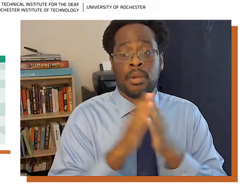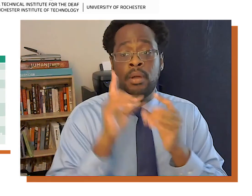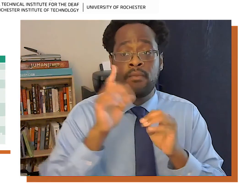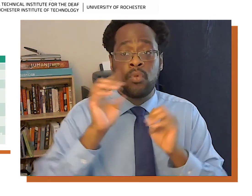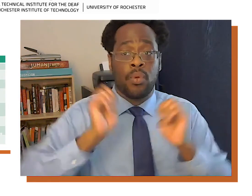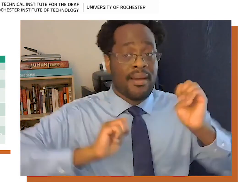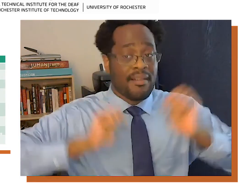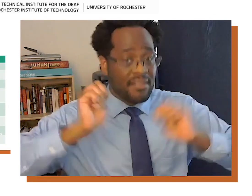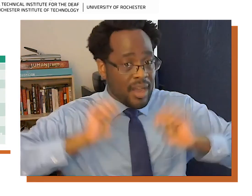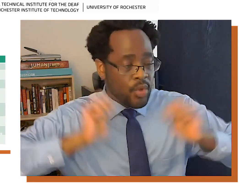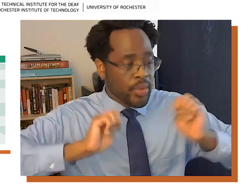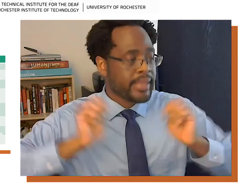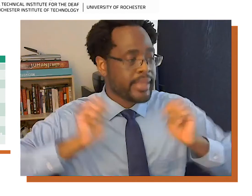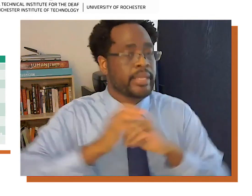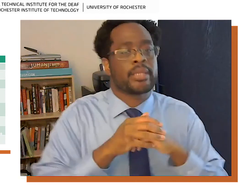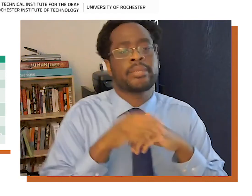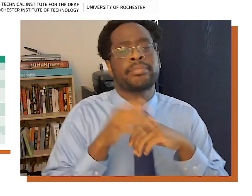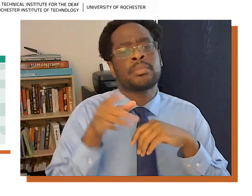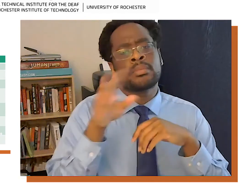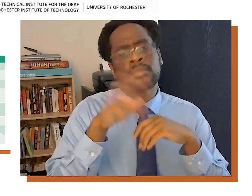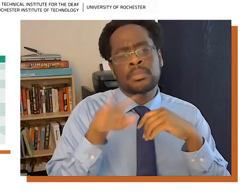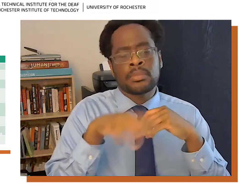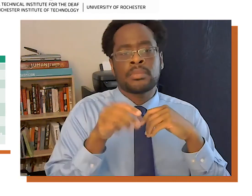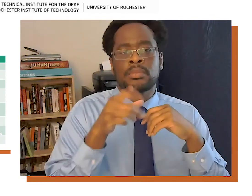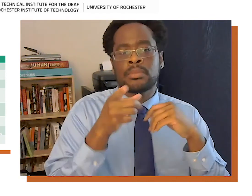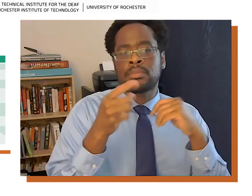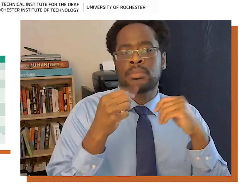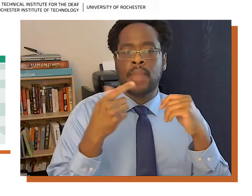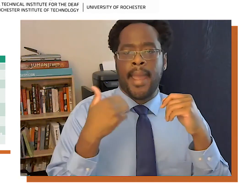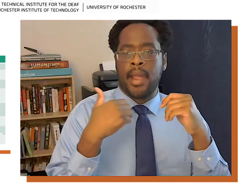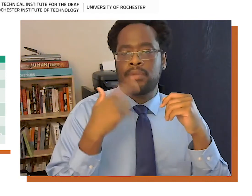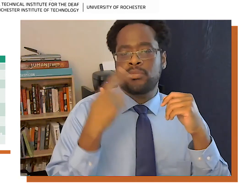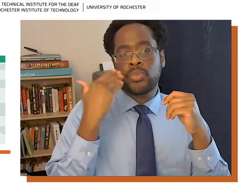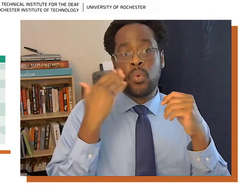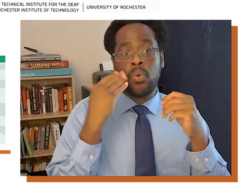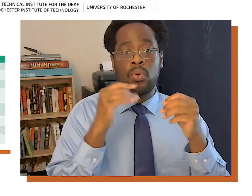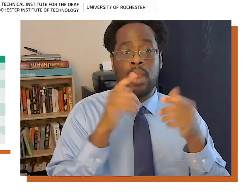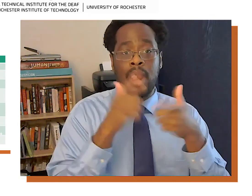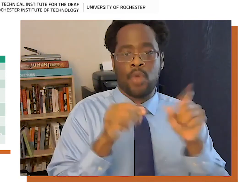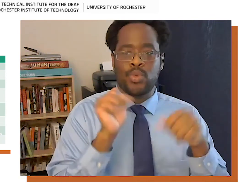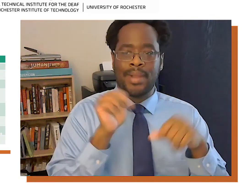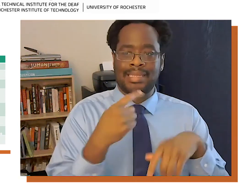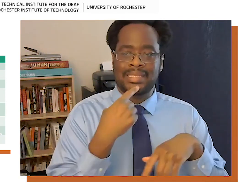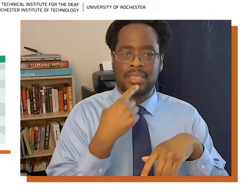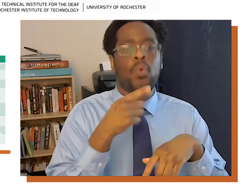so it was interesting what we found from these subjects. Now, the evaluation of ASL...